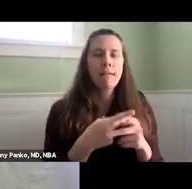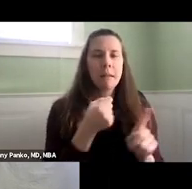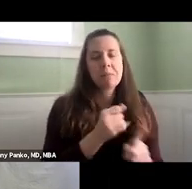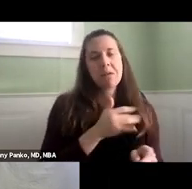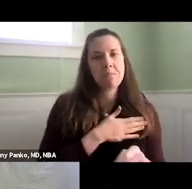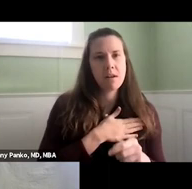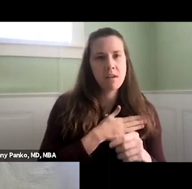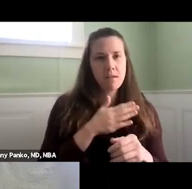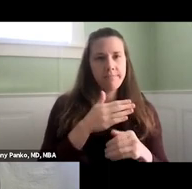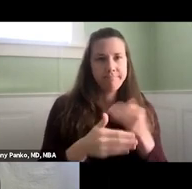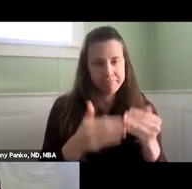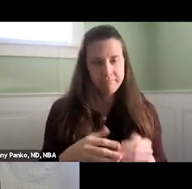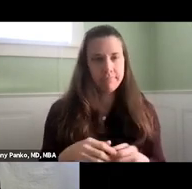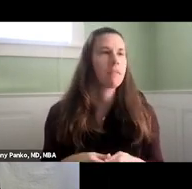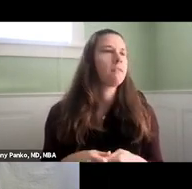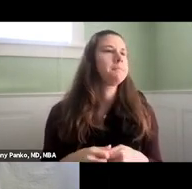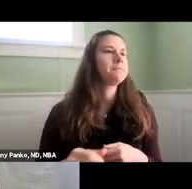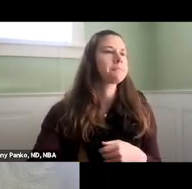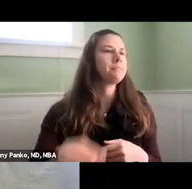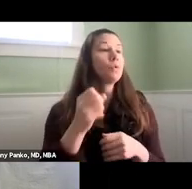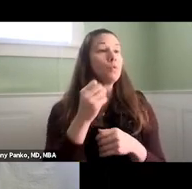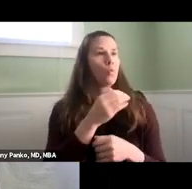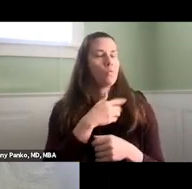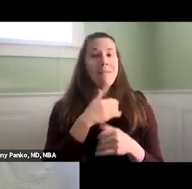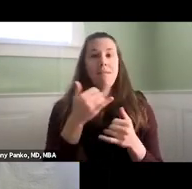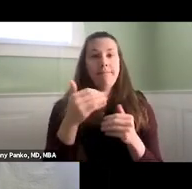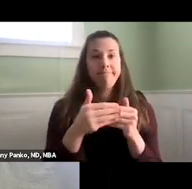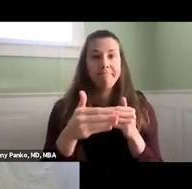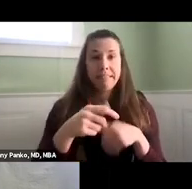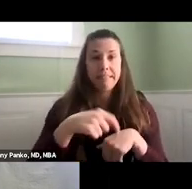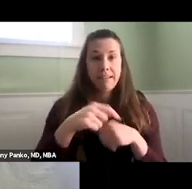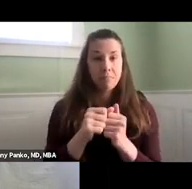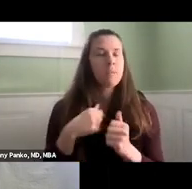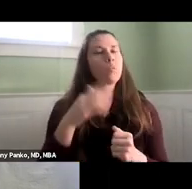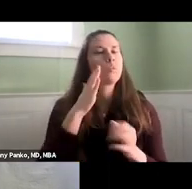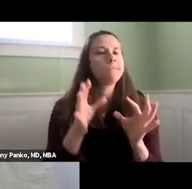I should shift over to research, that that would have a better impact on the world, and